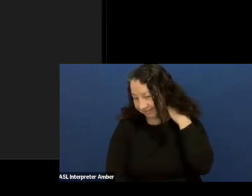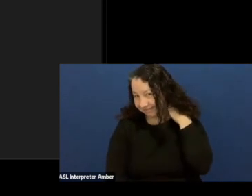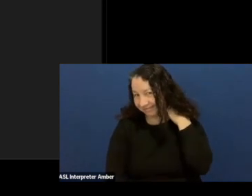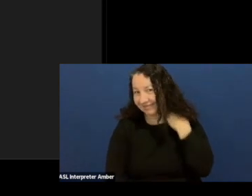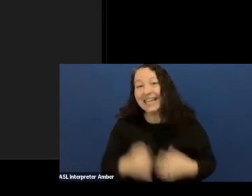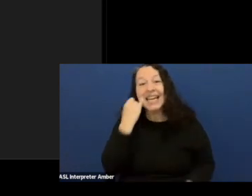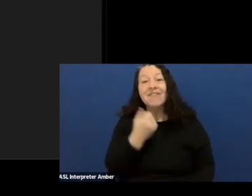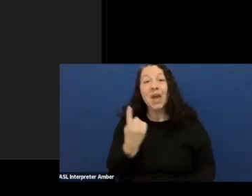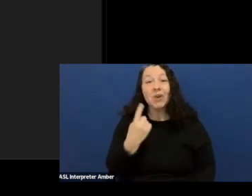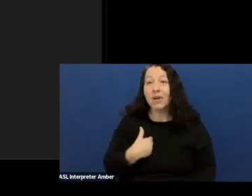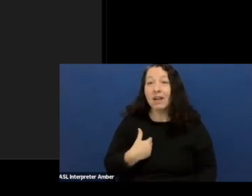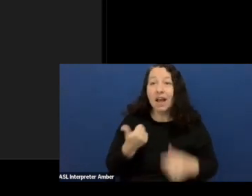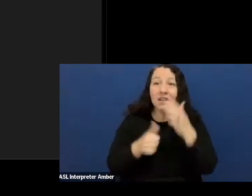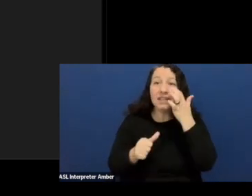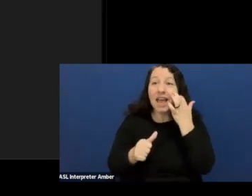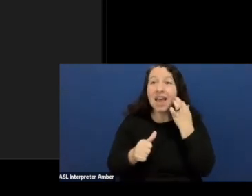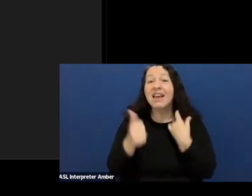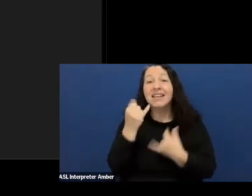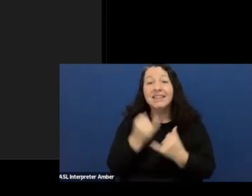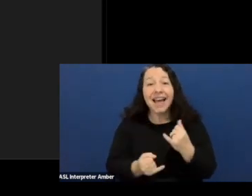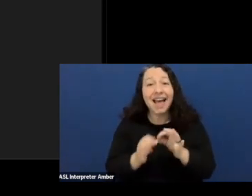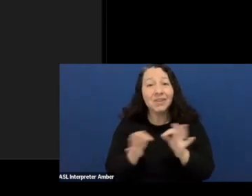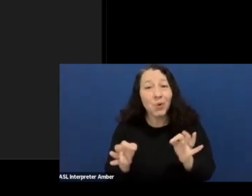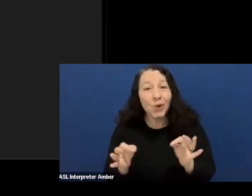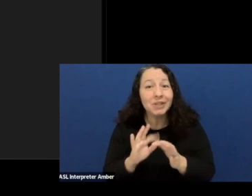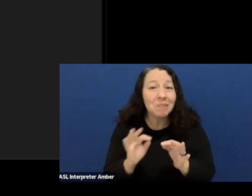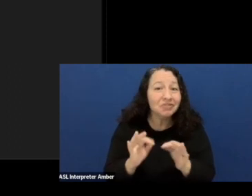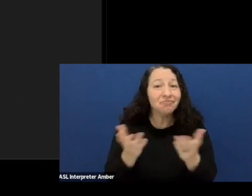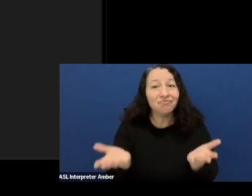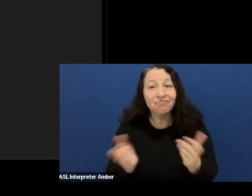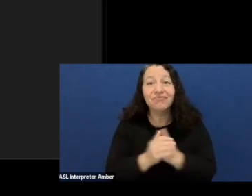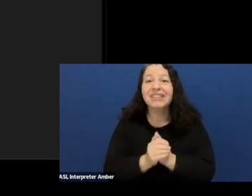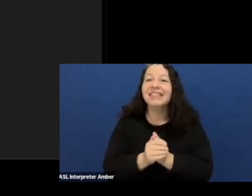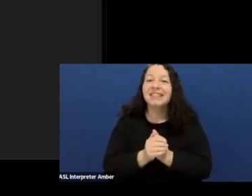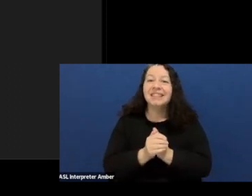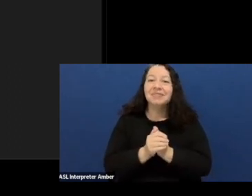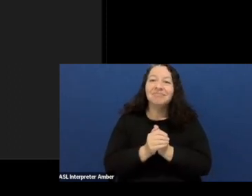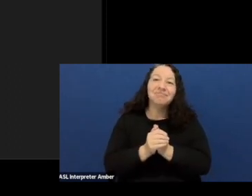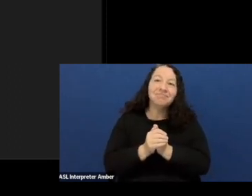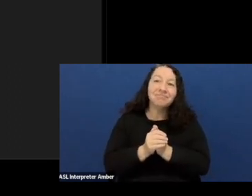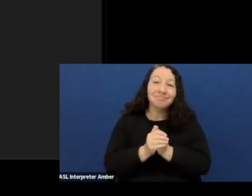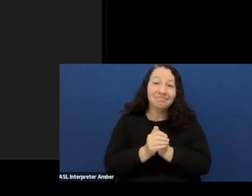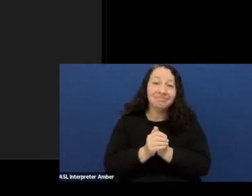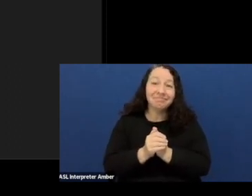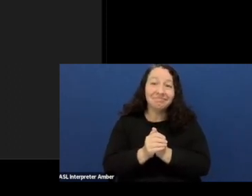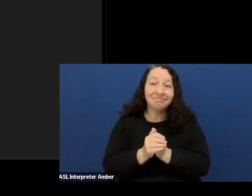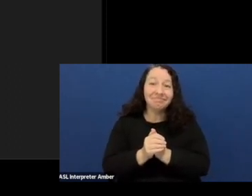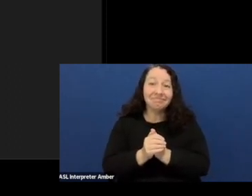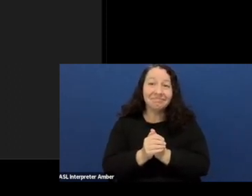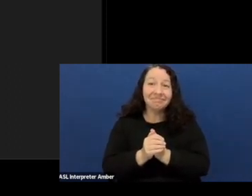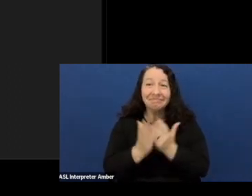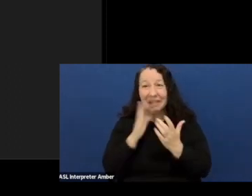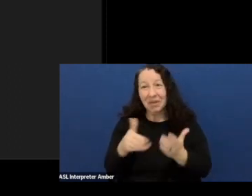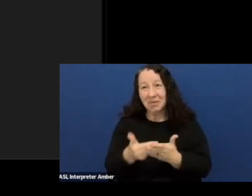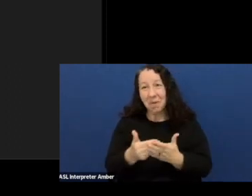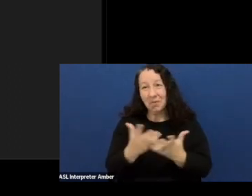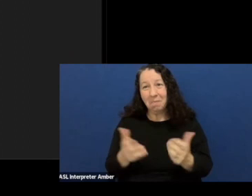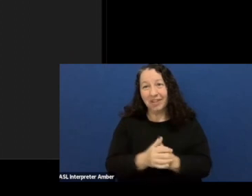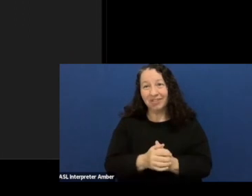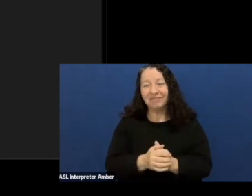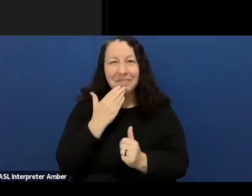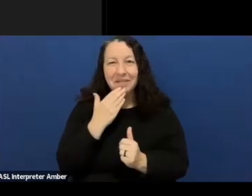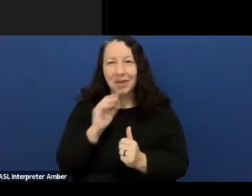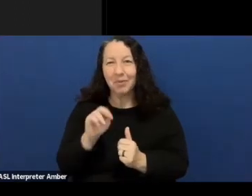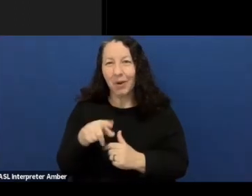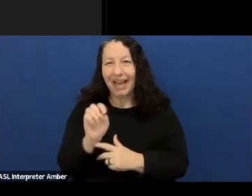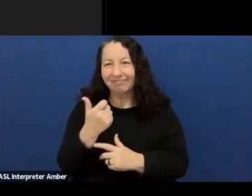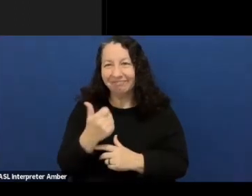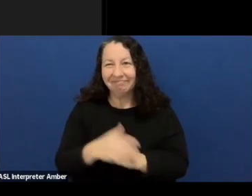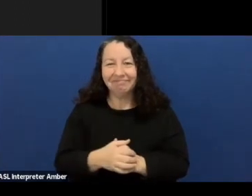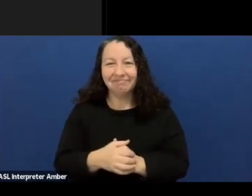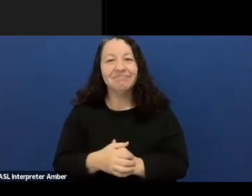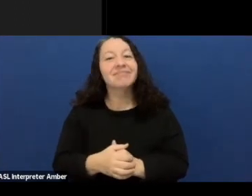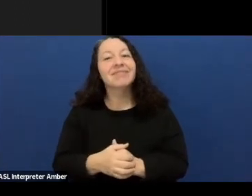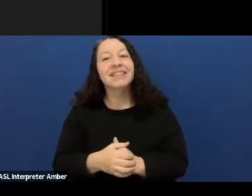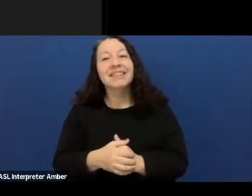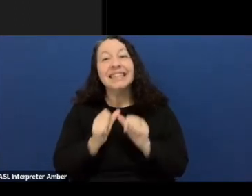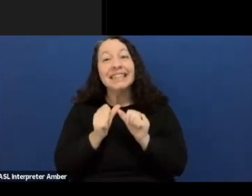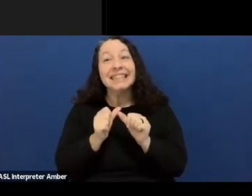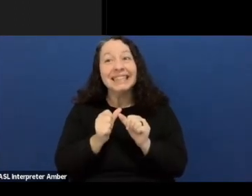and the transcripts are available. If anyone has any, any last words thank you all very